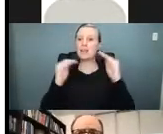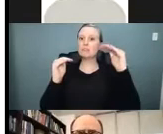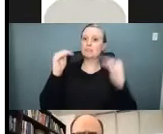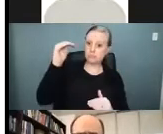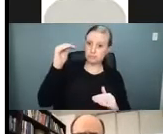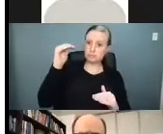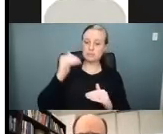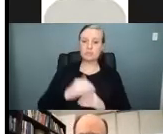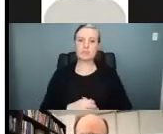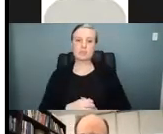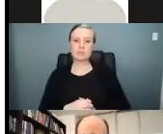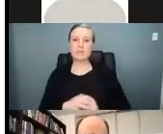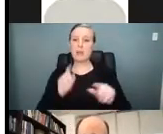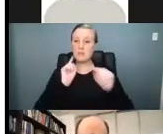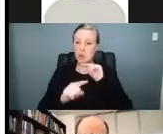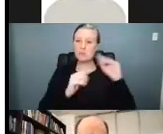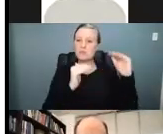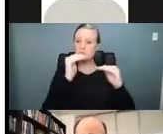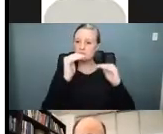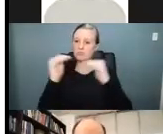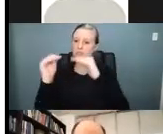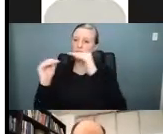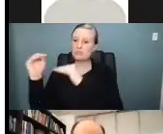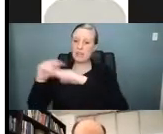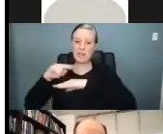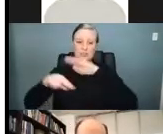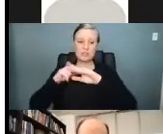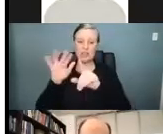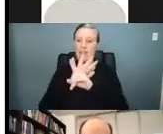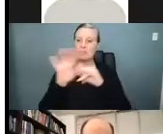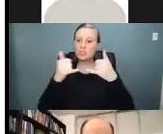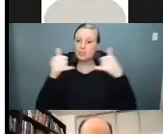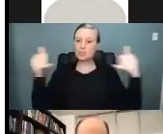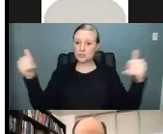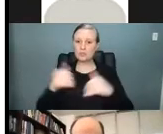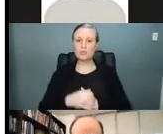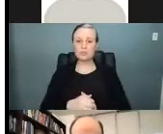most of them are around the same. But those gaps between metropolitan and regional Australia